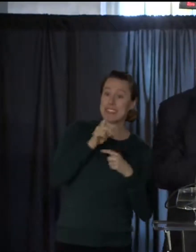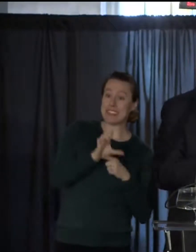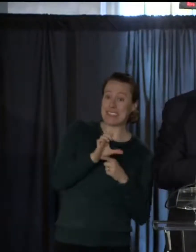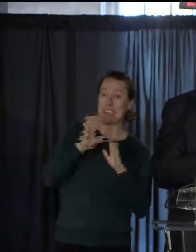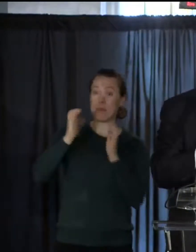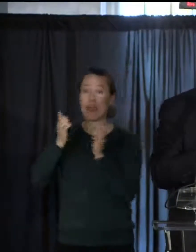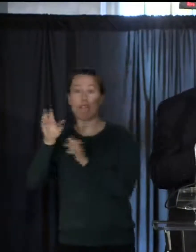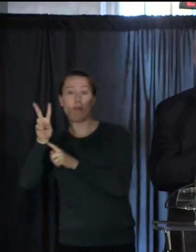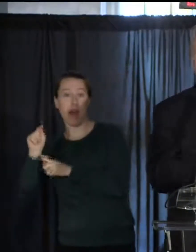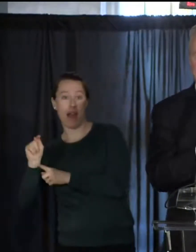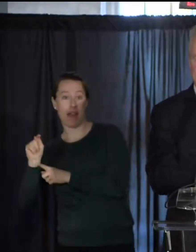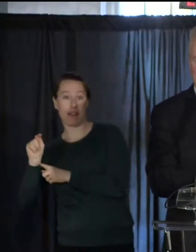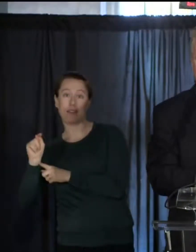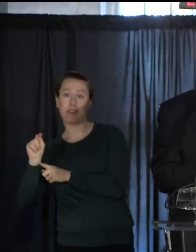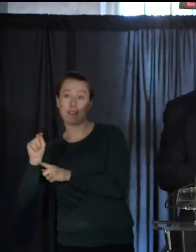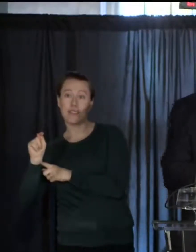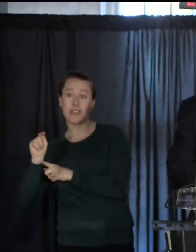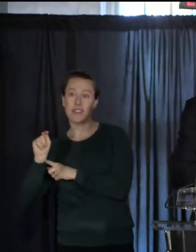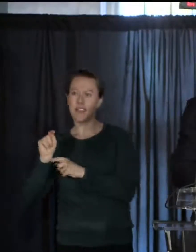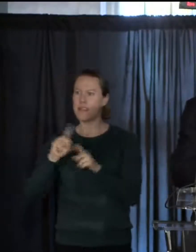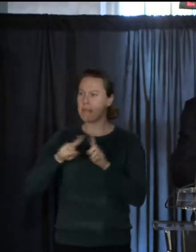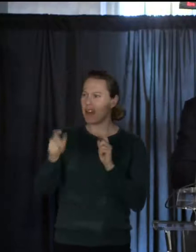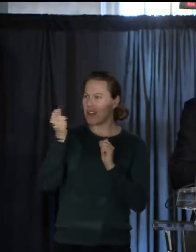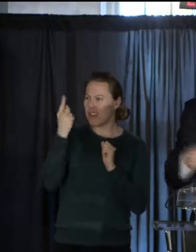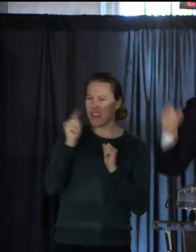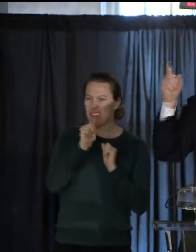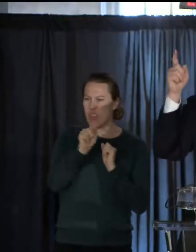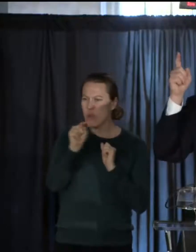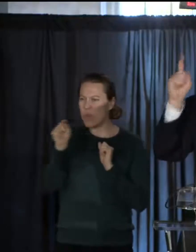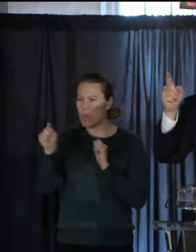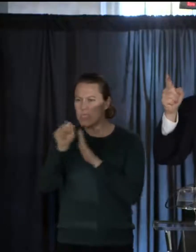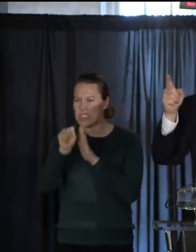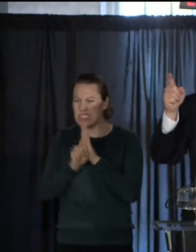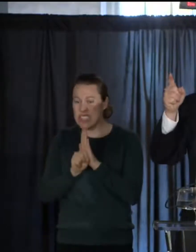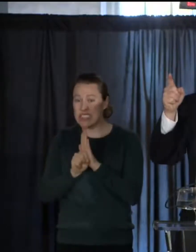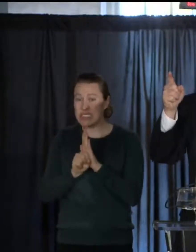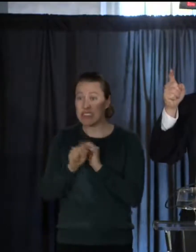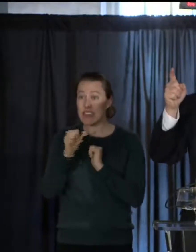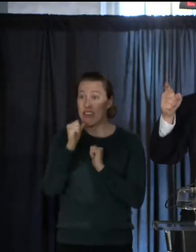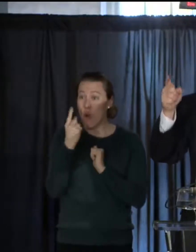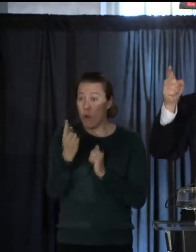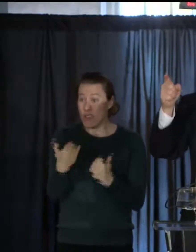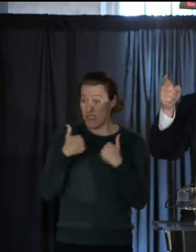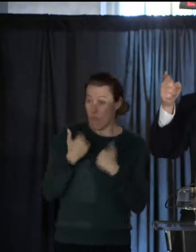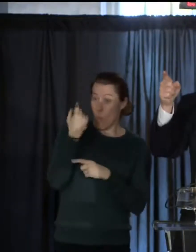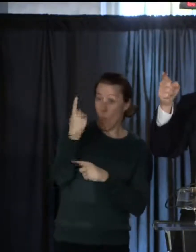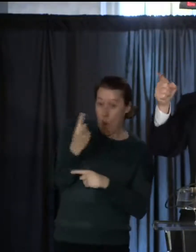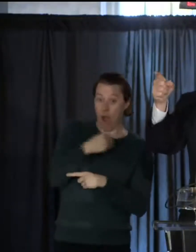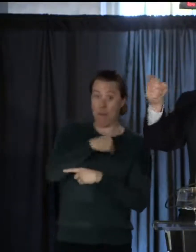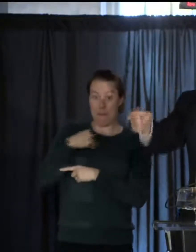AND YET EACH OF THOSE STATES NOT ONLY HAS ONE MEMBER OF THE HOUSE